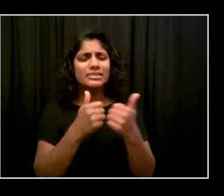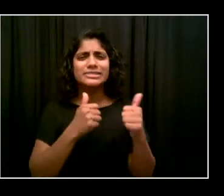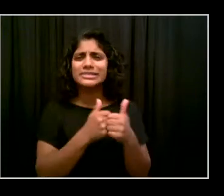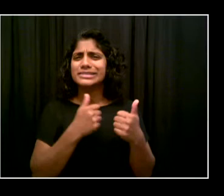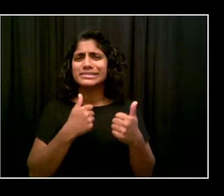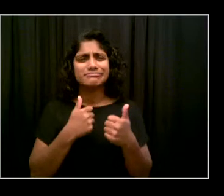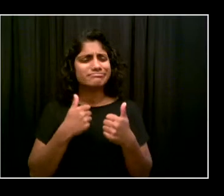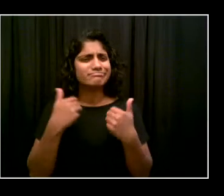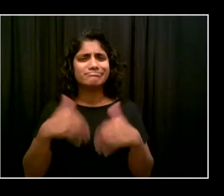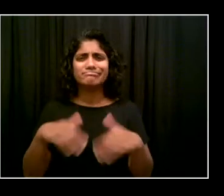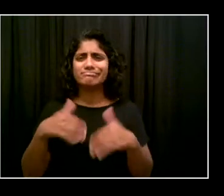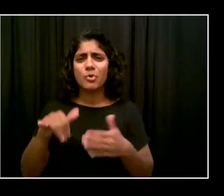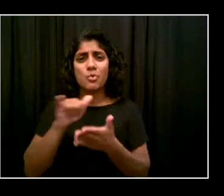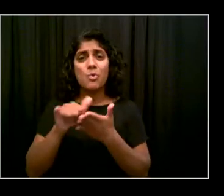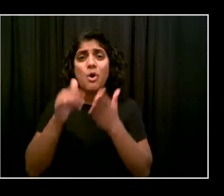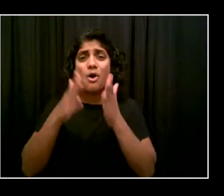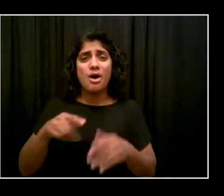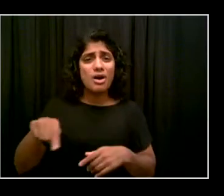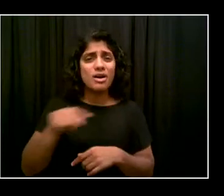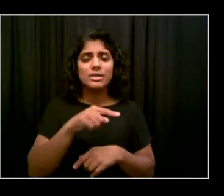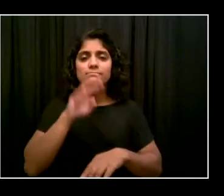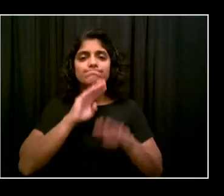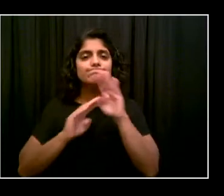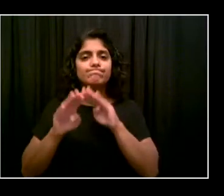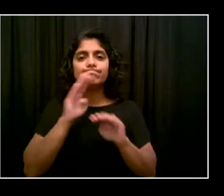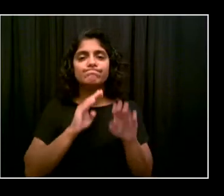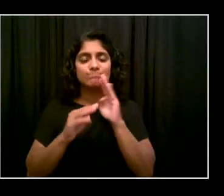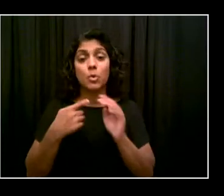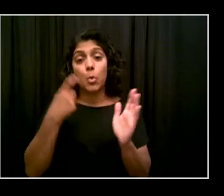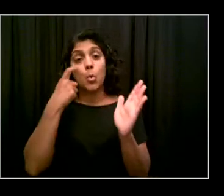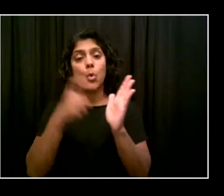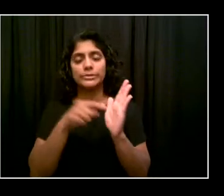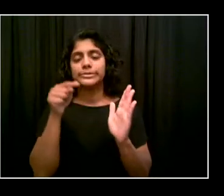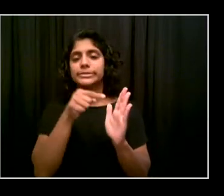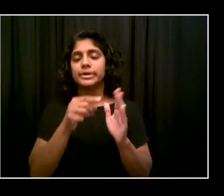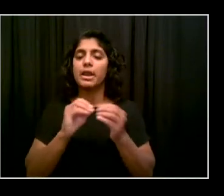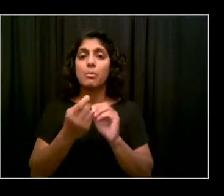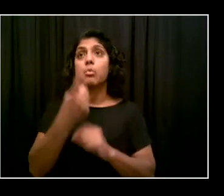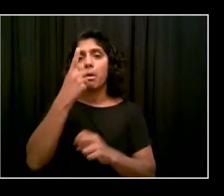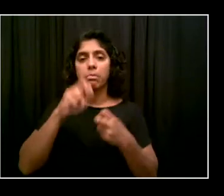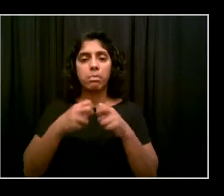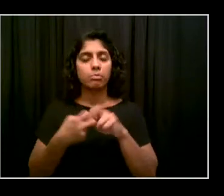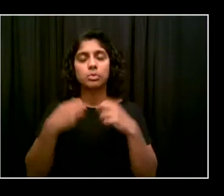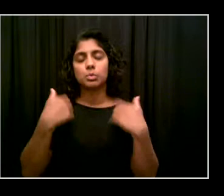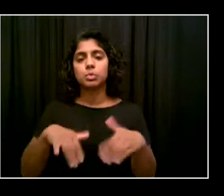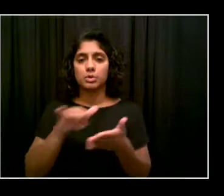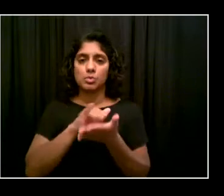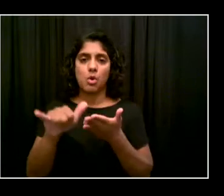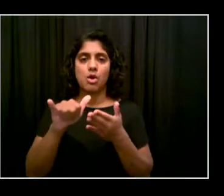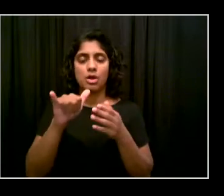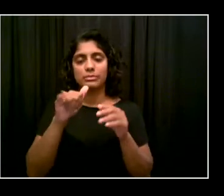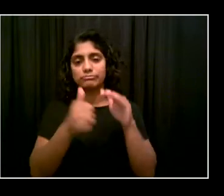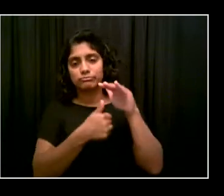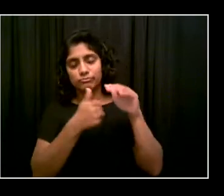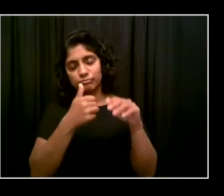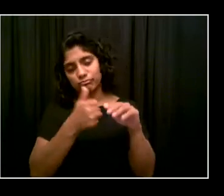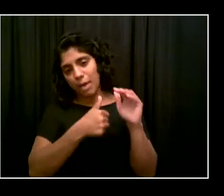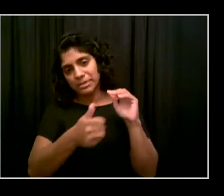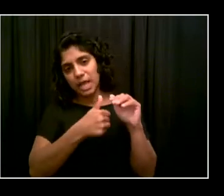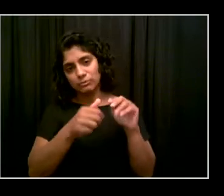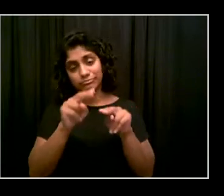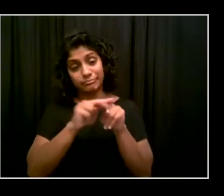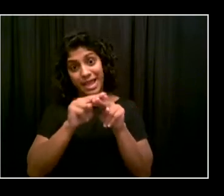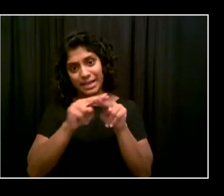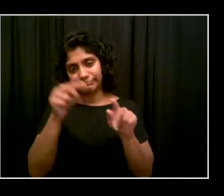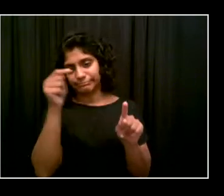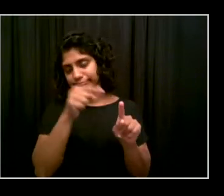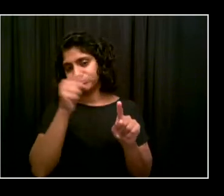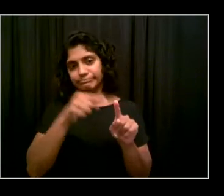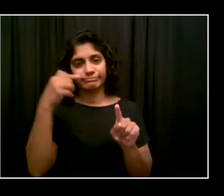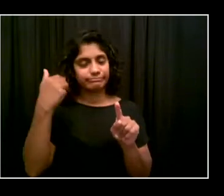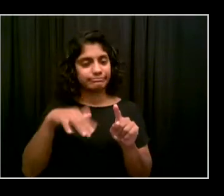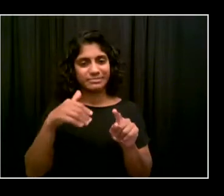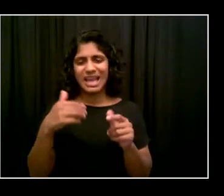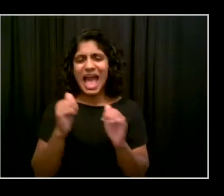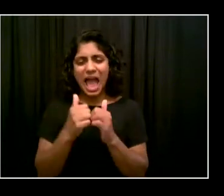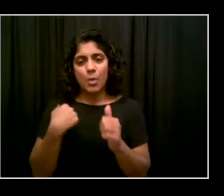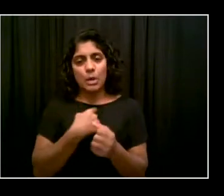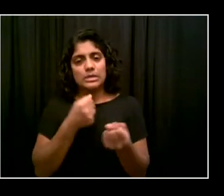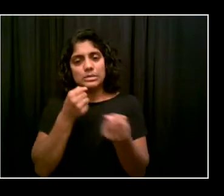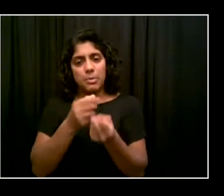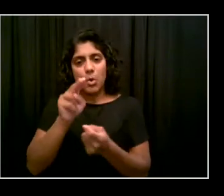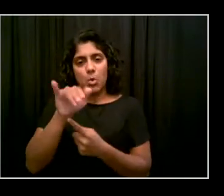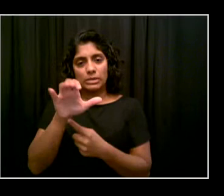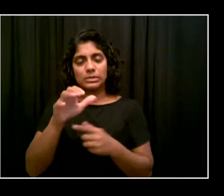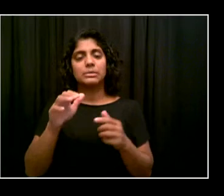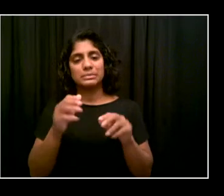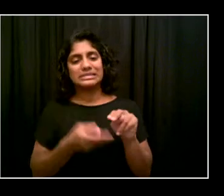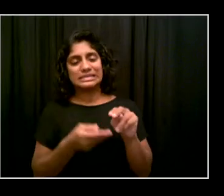CHALLENGES,